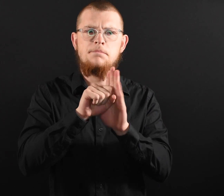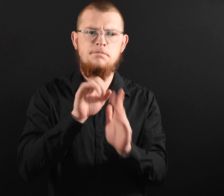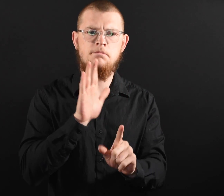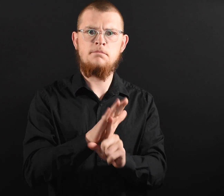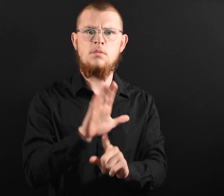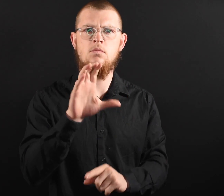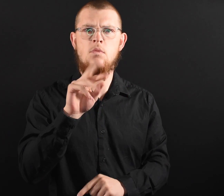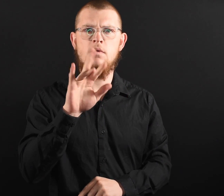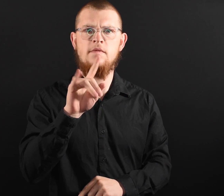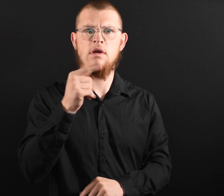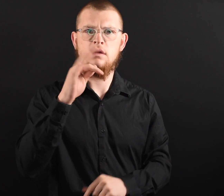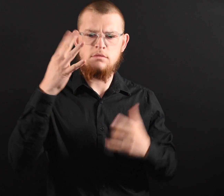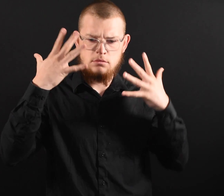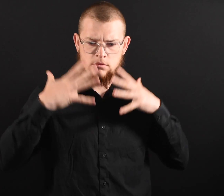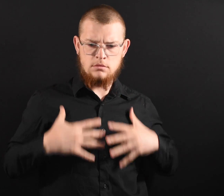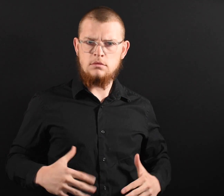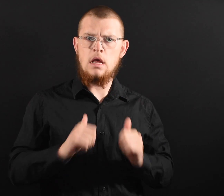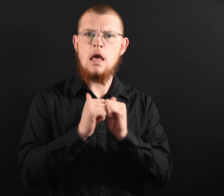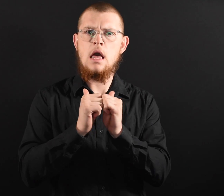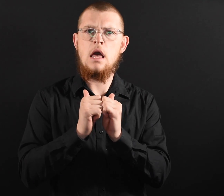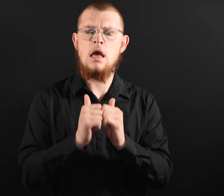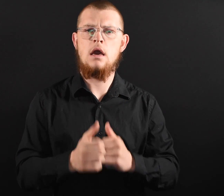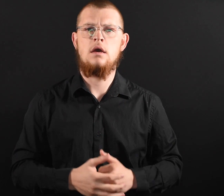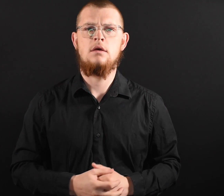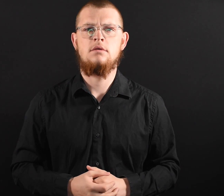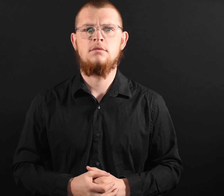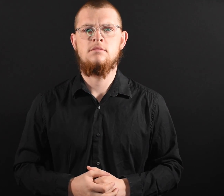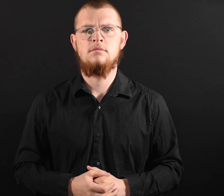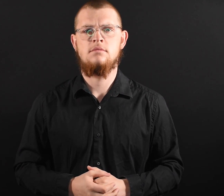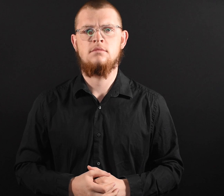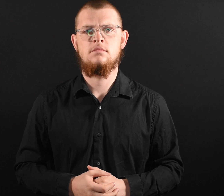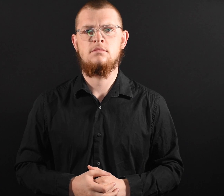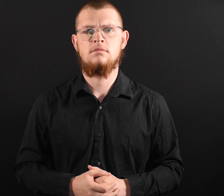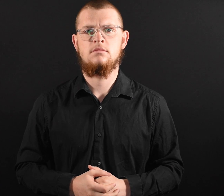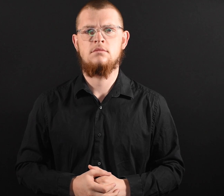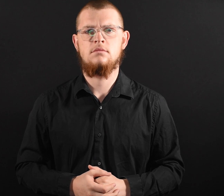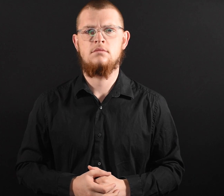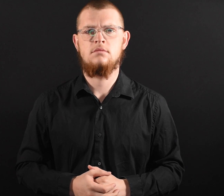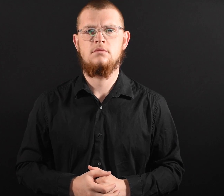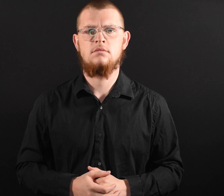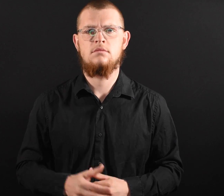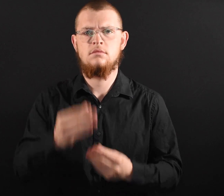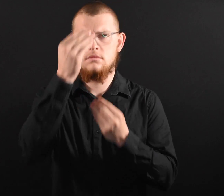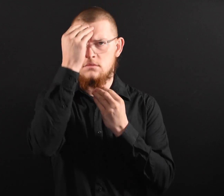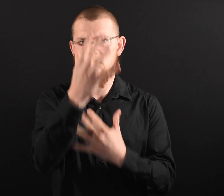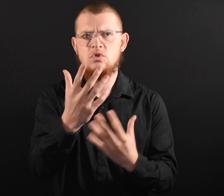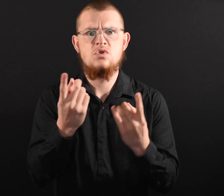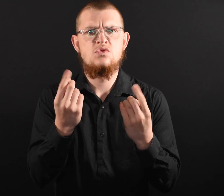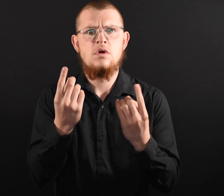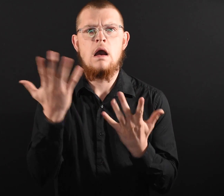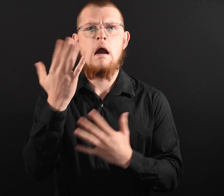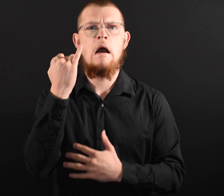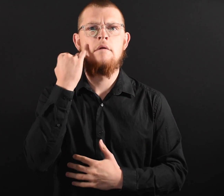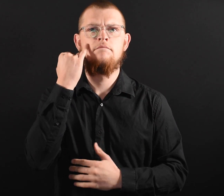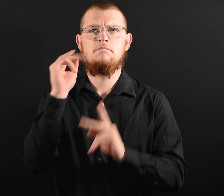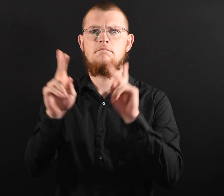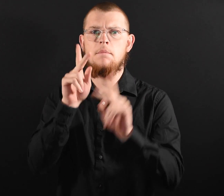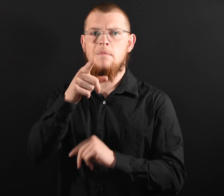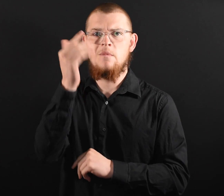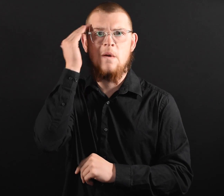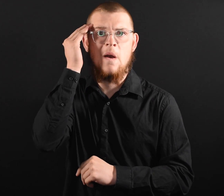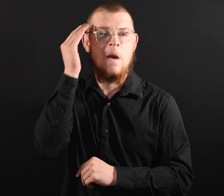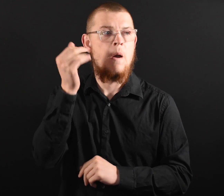identify symptoms of COVID-19 ● Information about being excluded if people